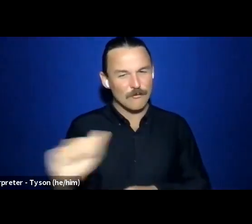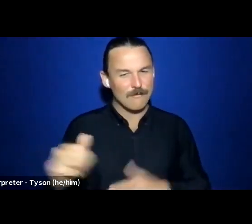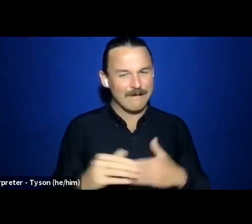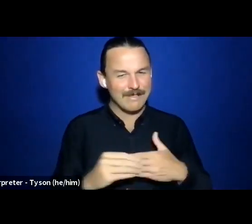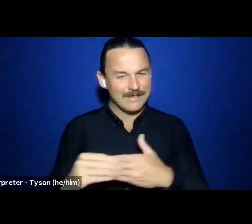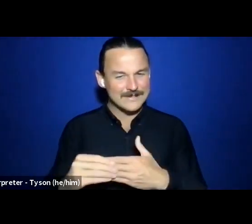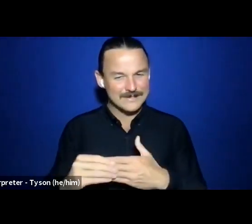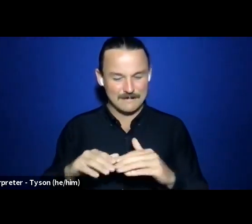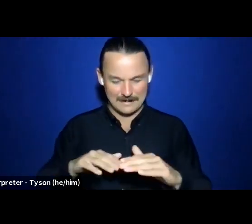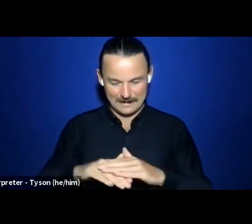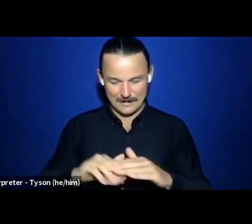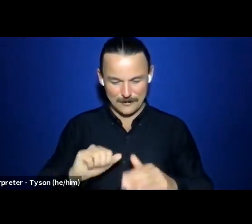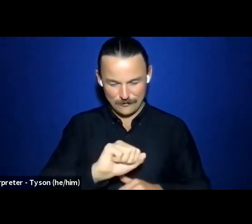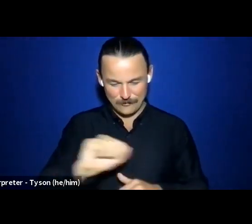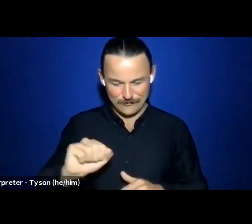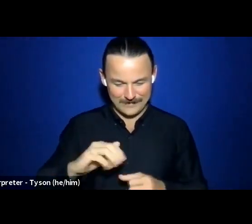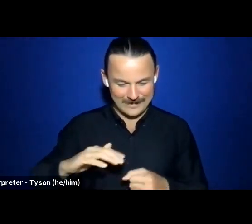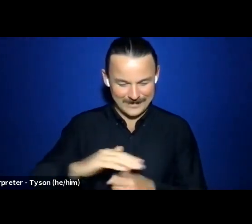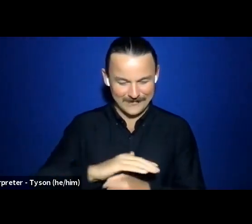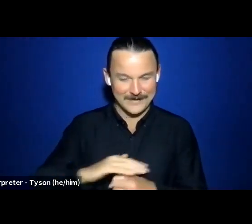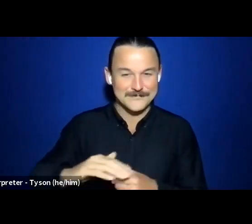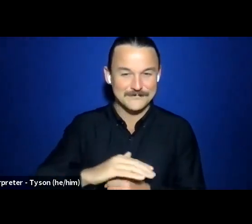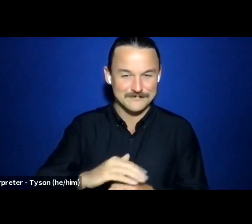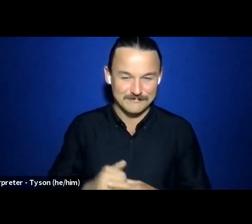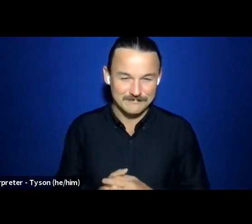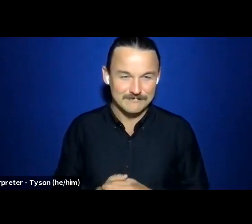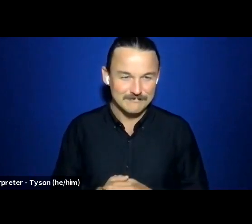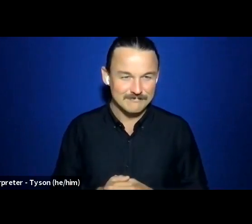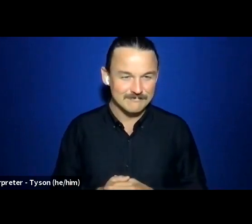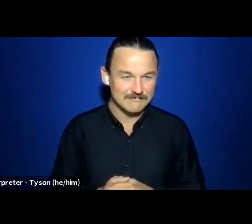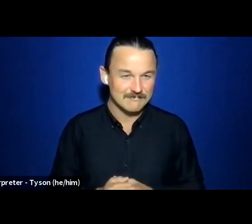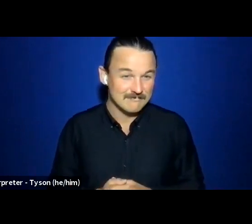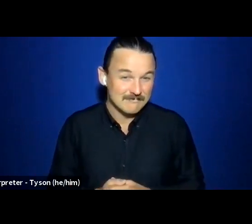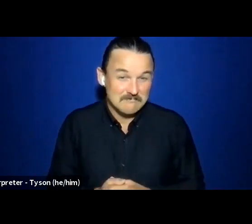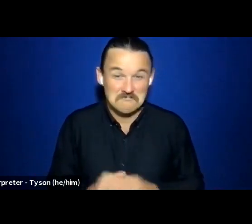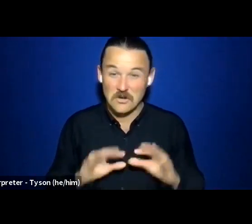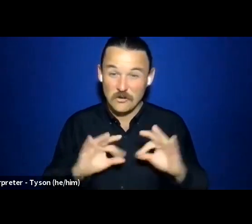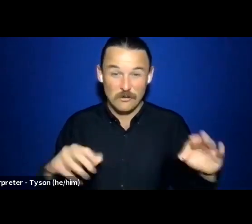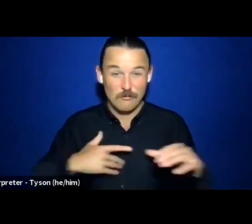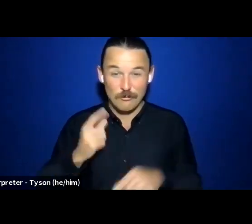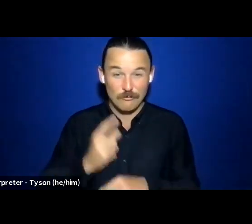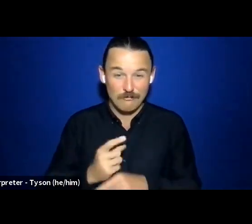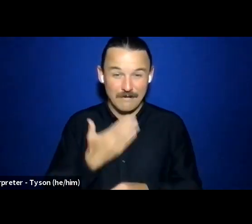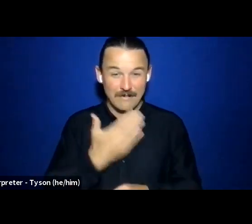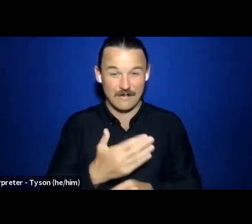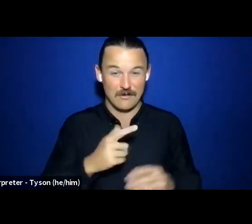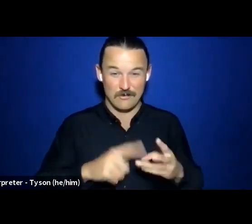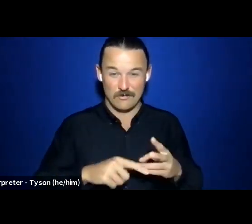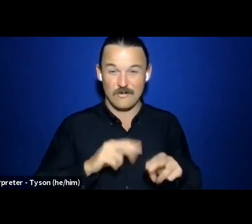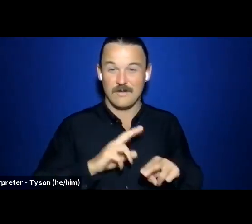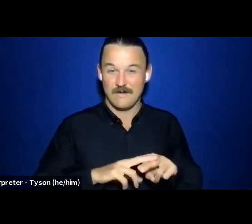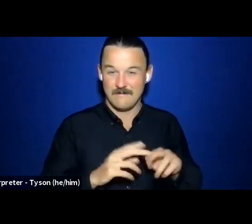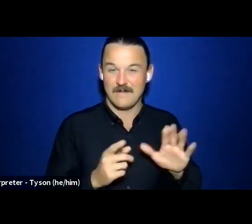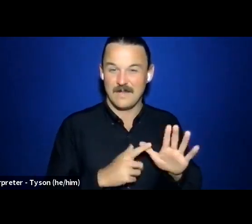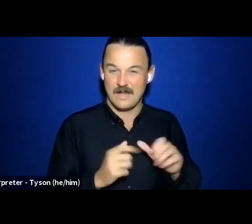For for the leadership that you for the leadership that you've shown in your field. Yeah, I mean, nothing none. ing further to add for me thank thing further to add for me